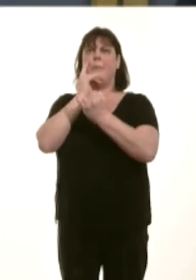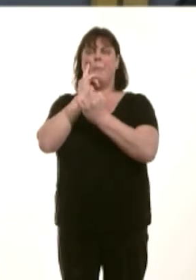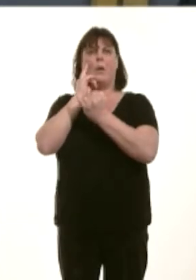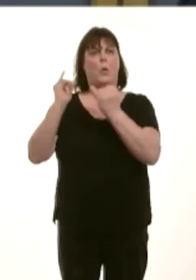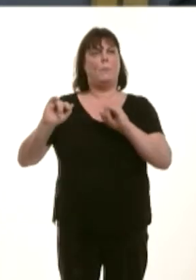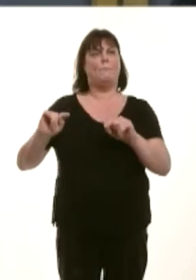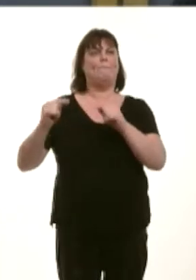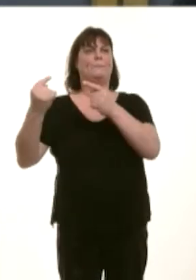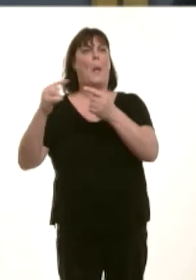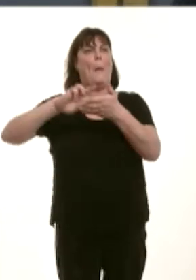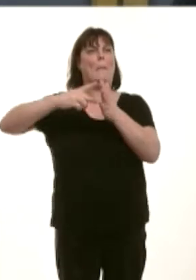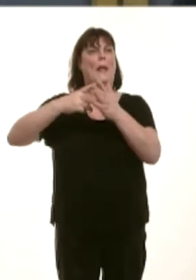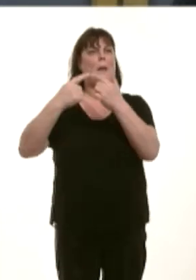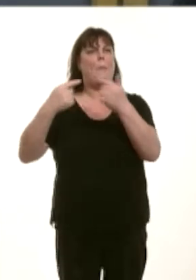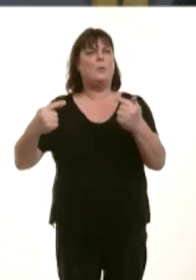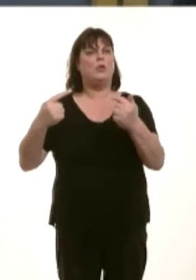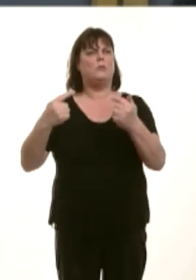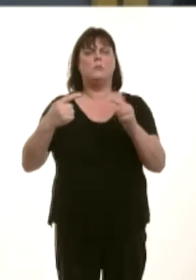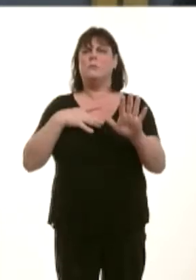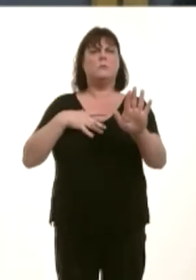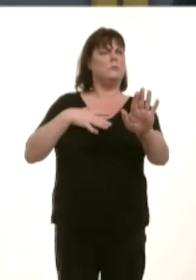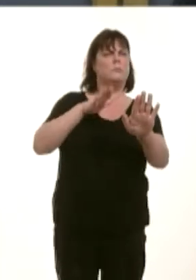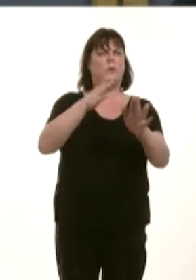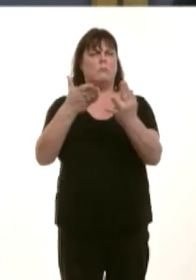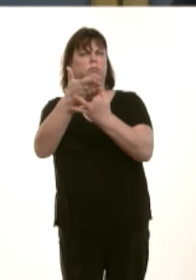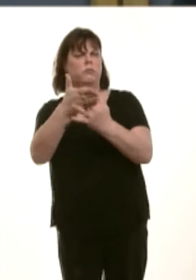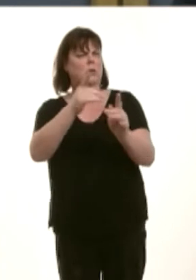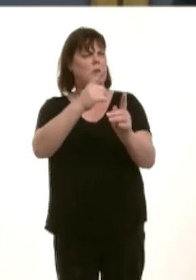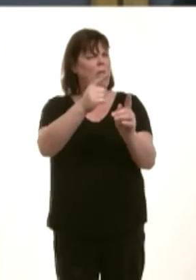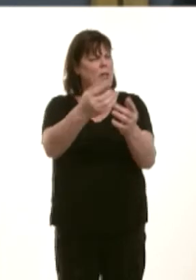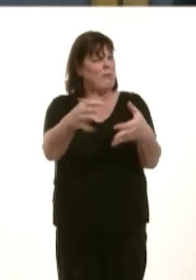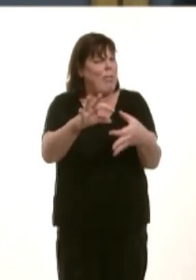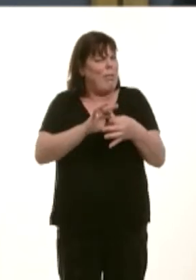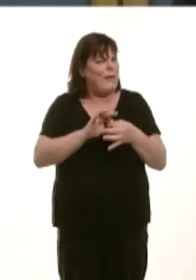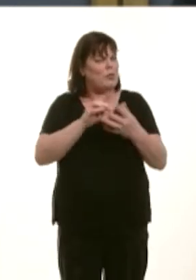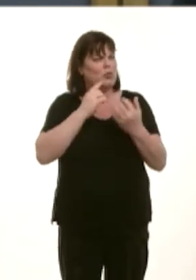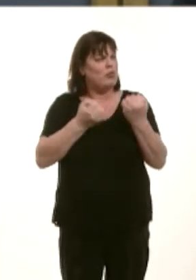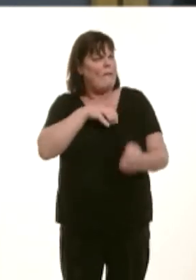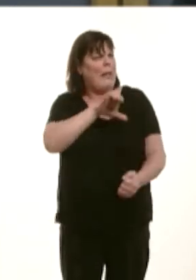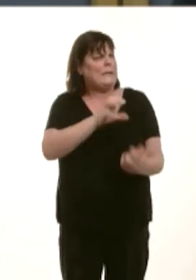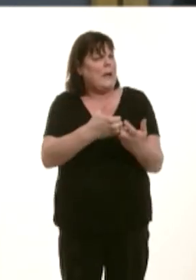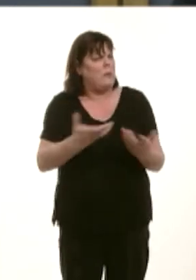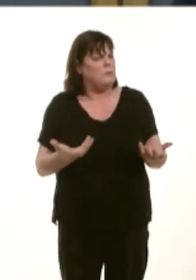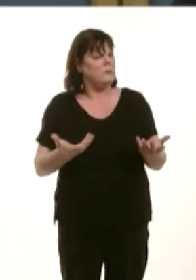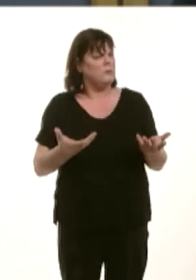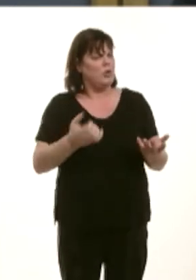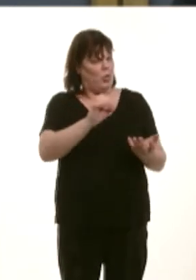Is this to do with the driving licence? I think not.